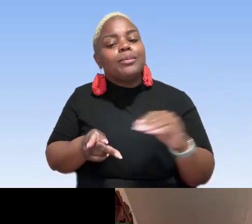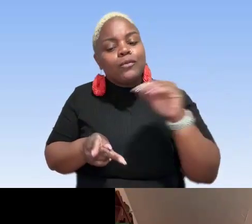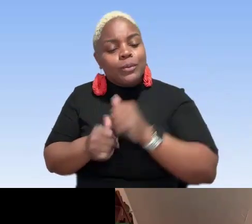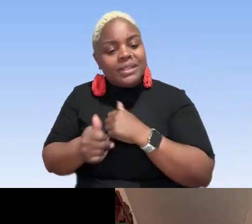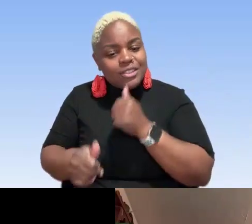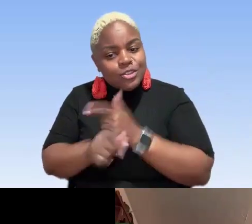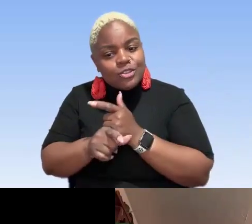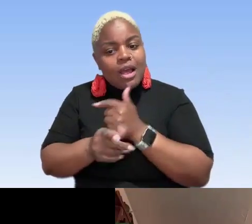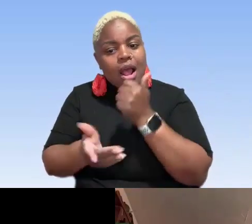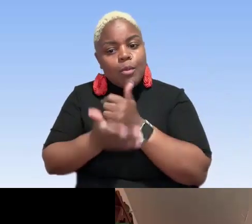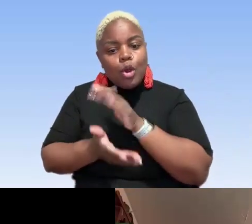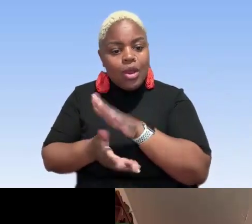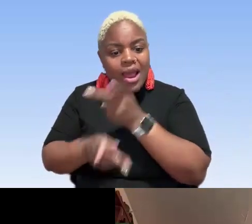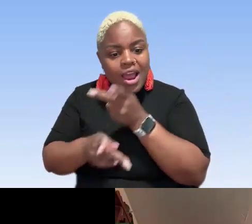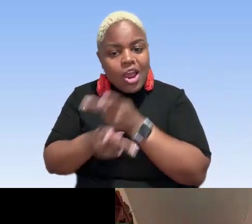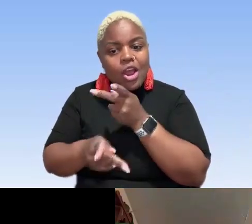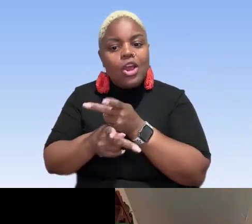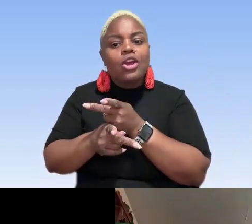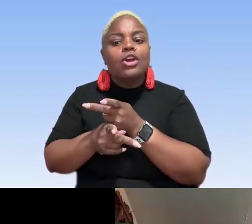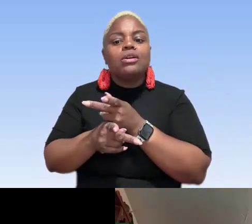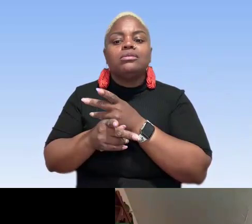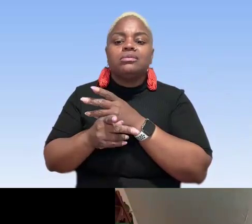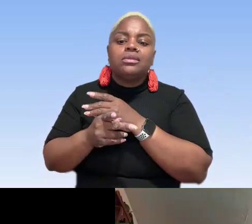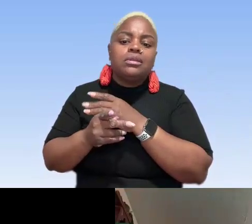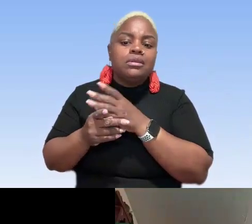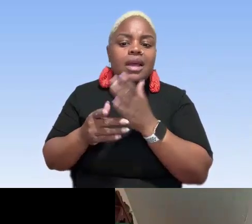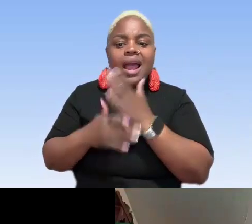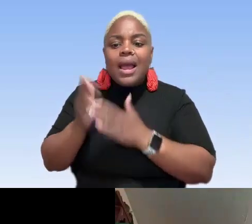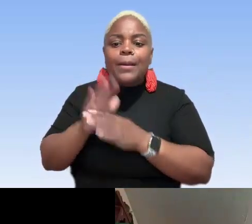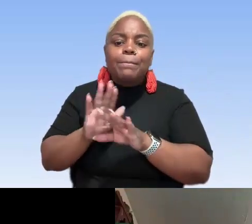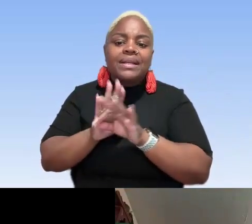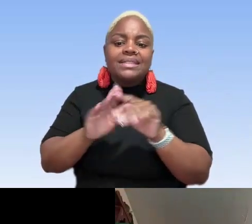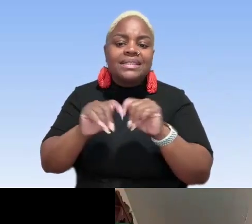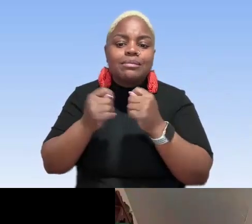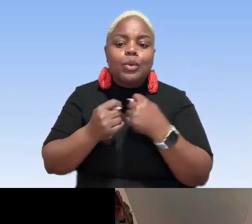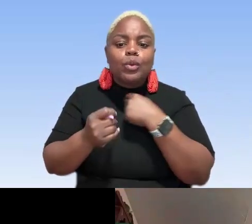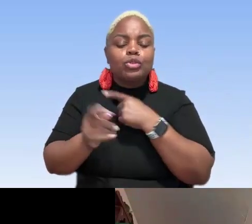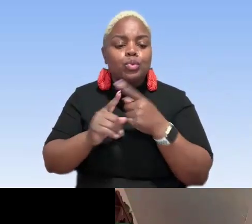handpicked team that we recruited and trained together. Um, and that's really transformed